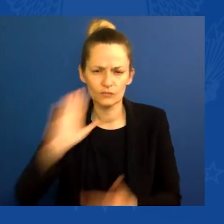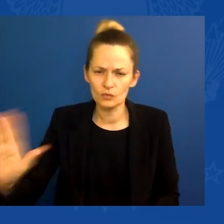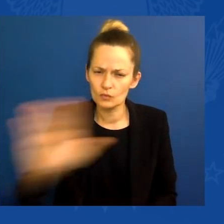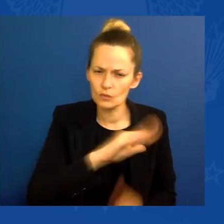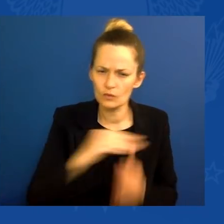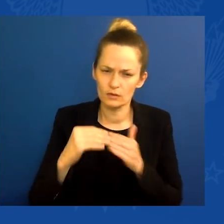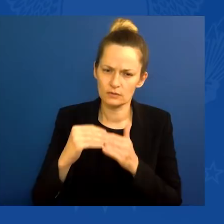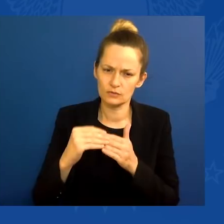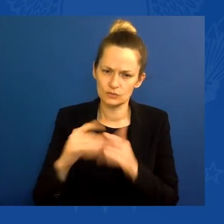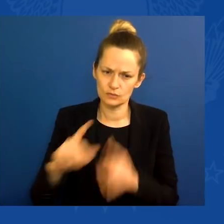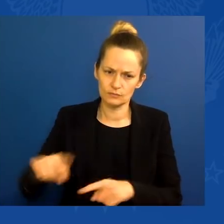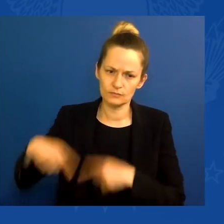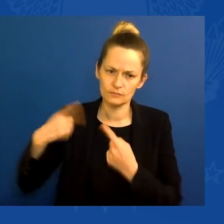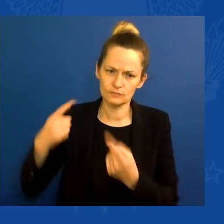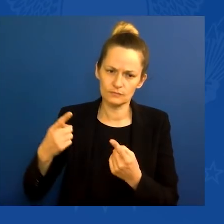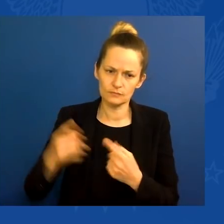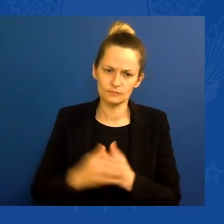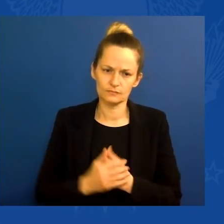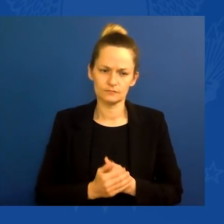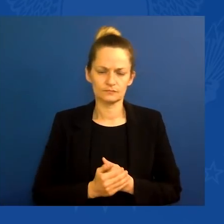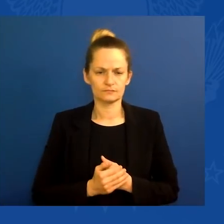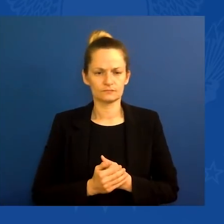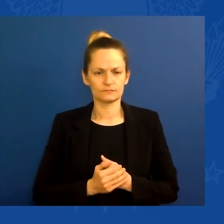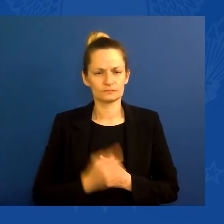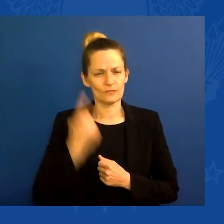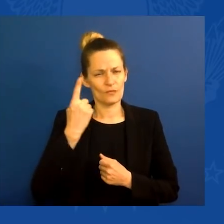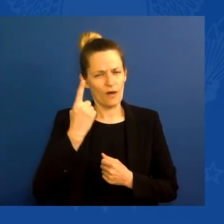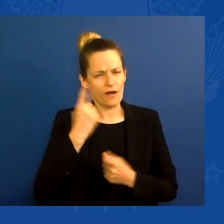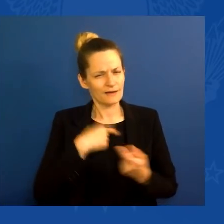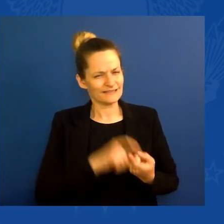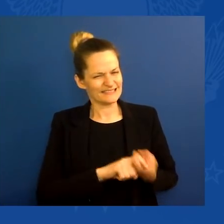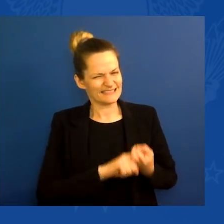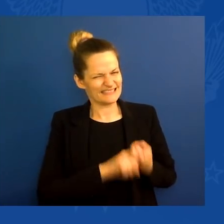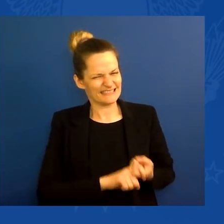Senator Patrick Leahy and House Majority Leader Steny Hoyer.